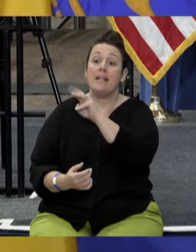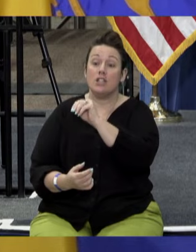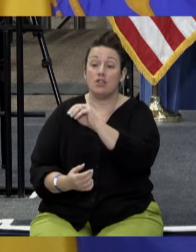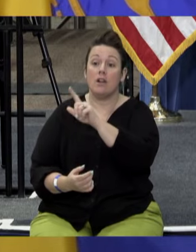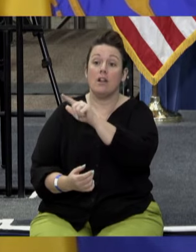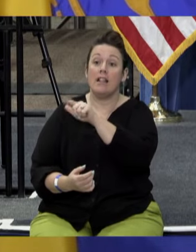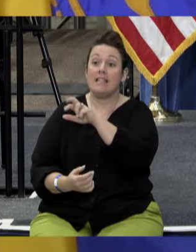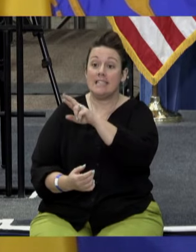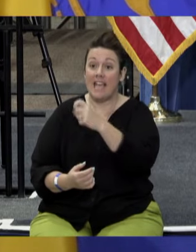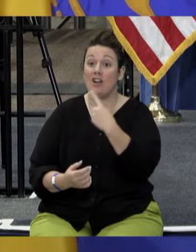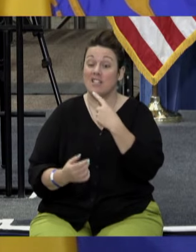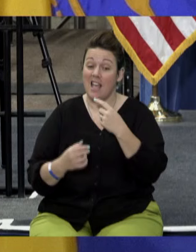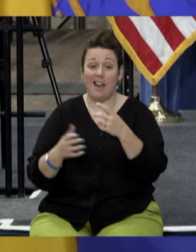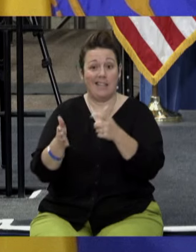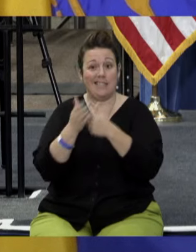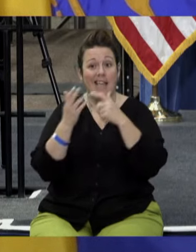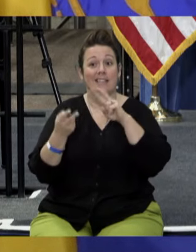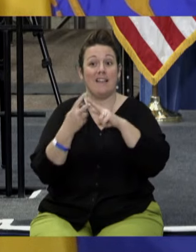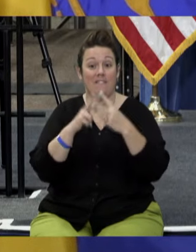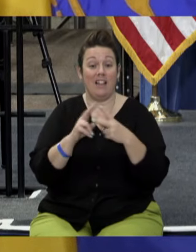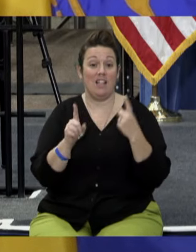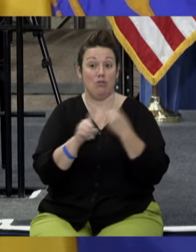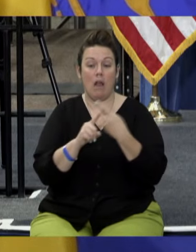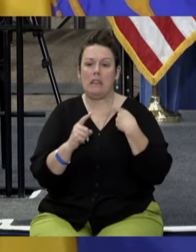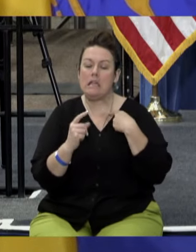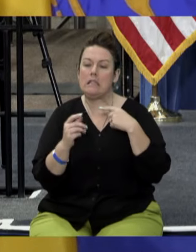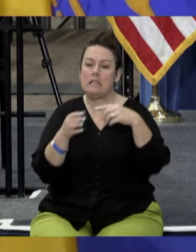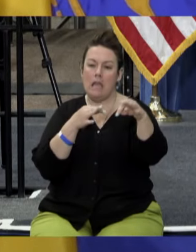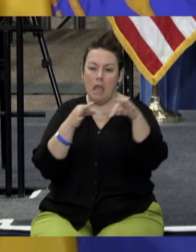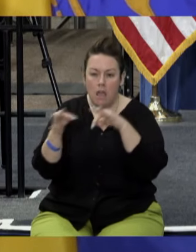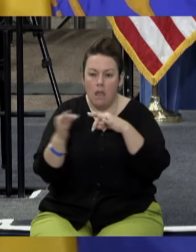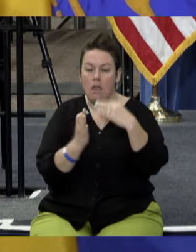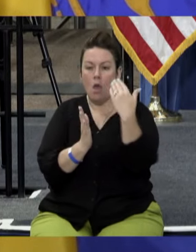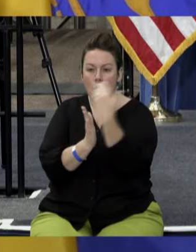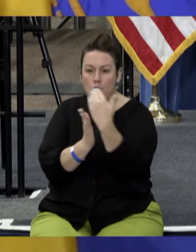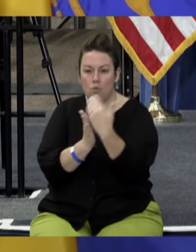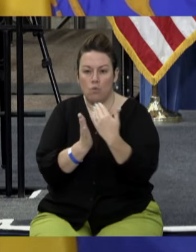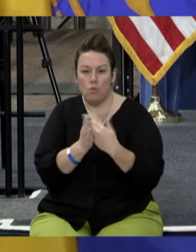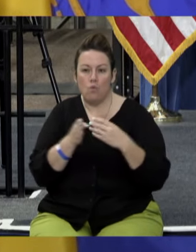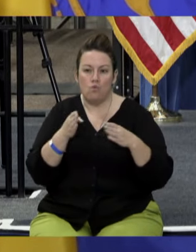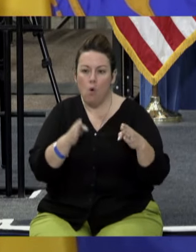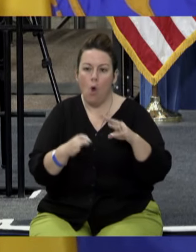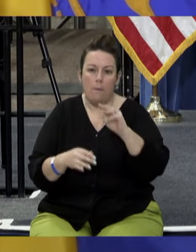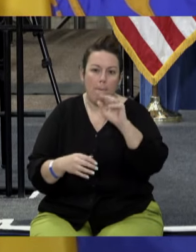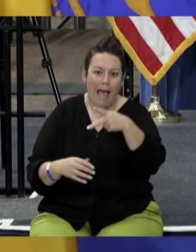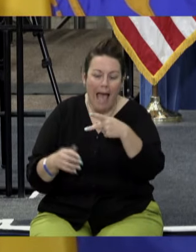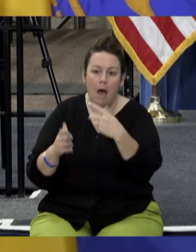right? And this is a roadmap not only for the federal government, but for states, localities,